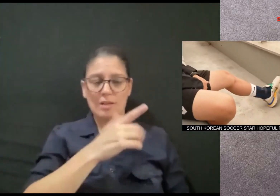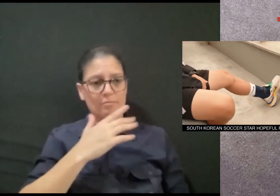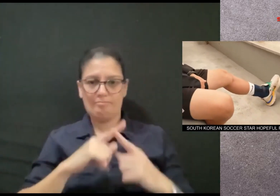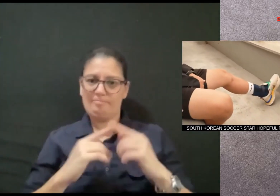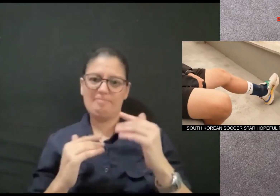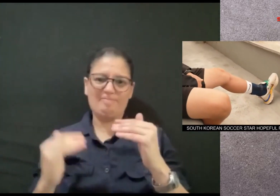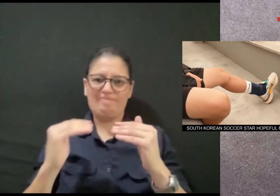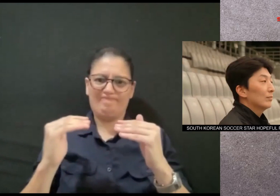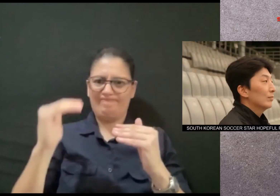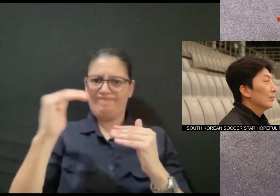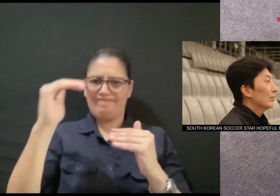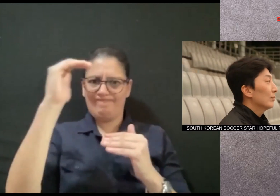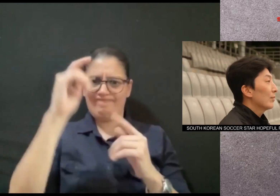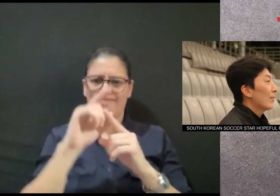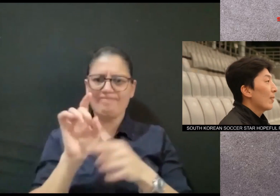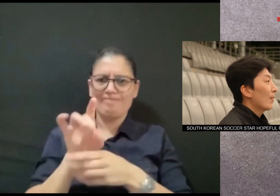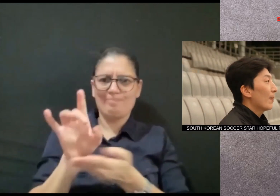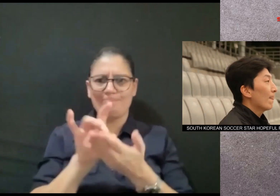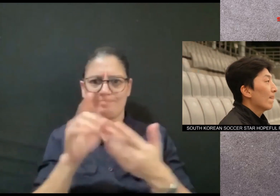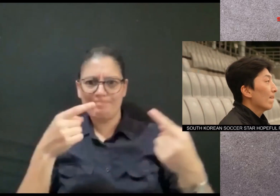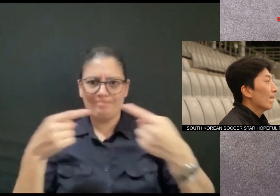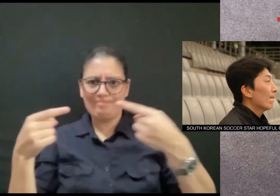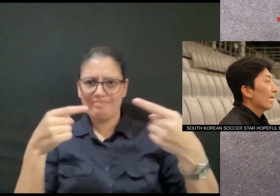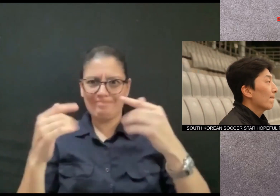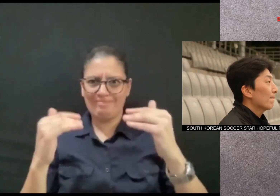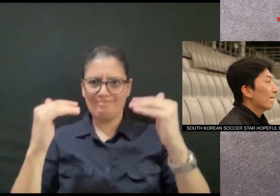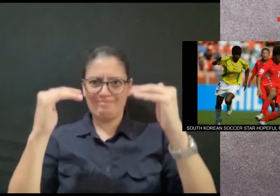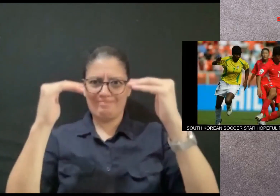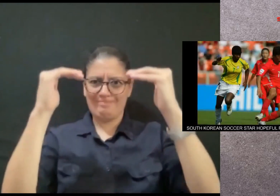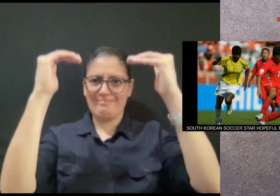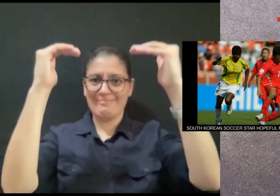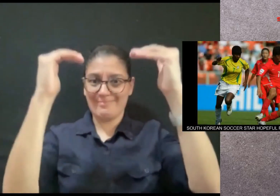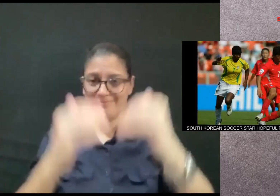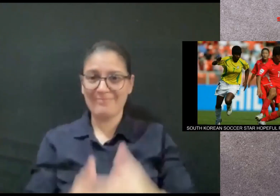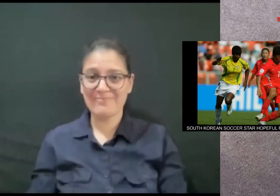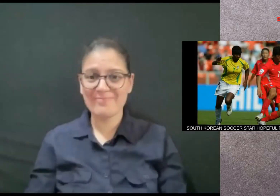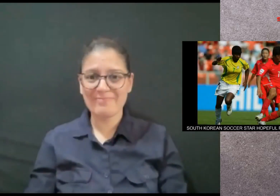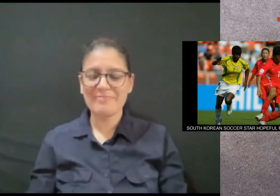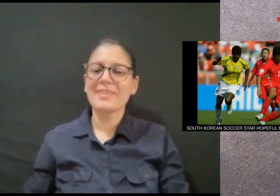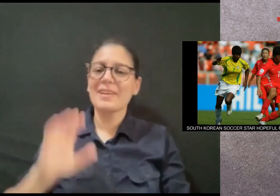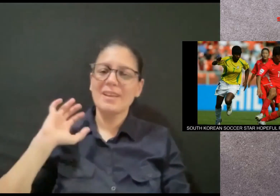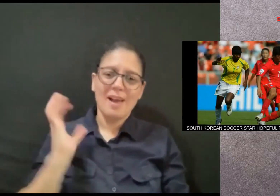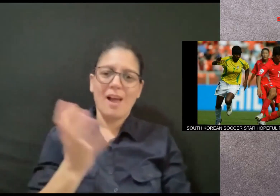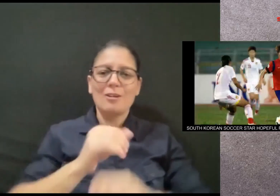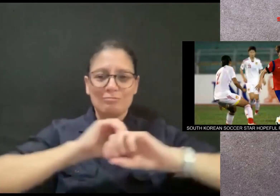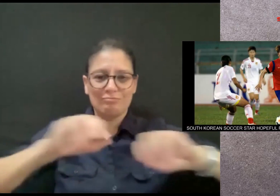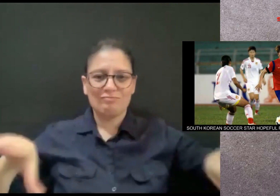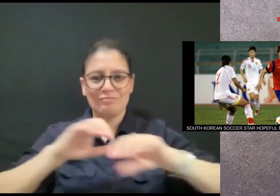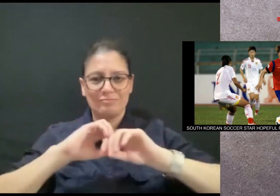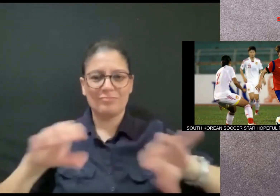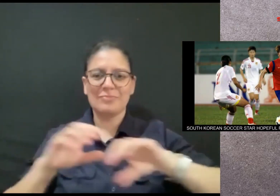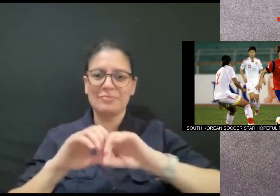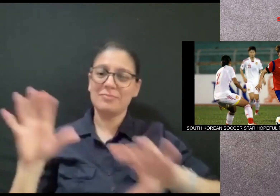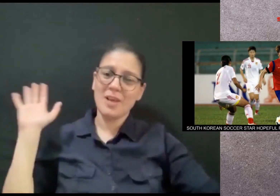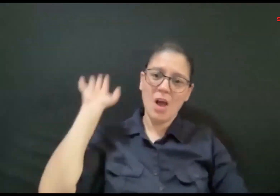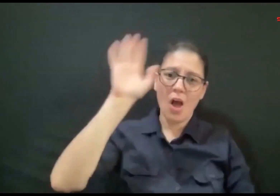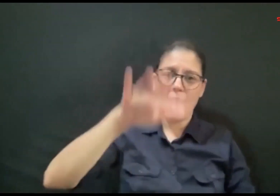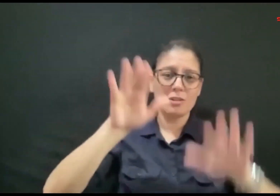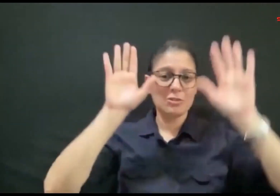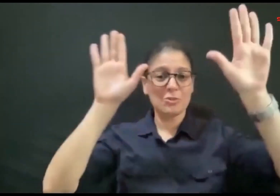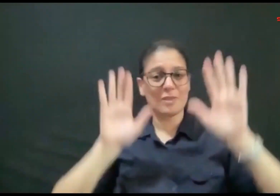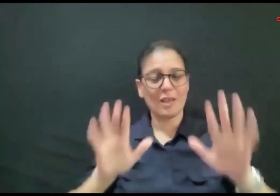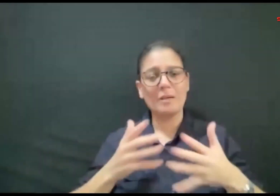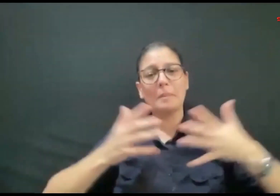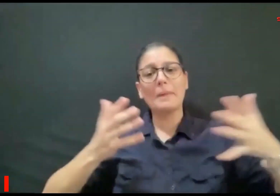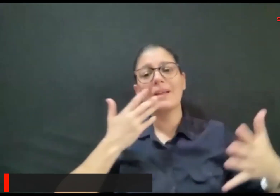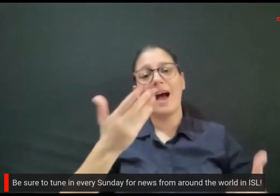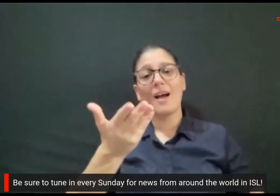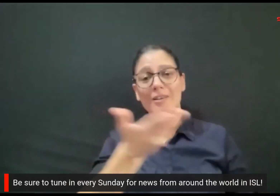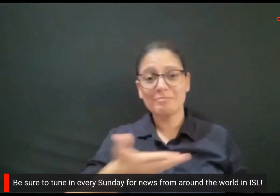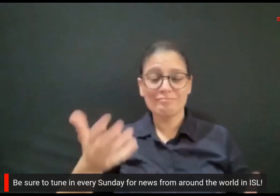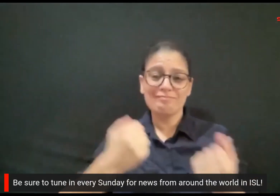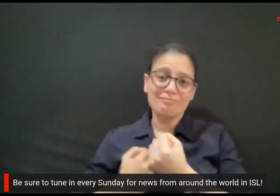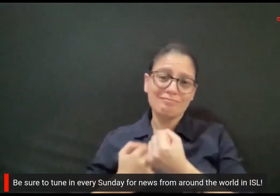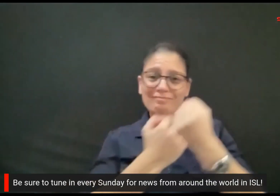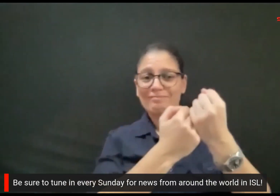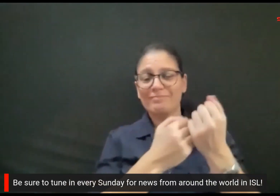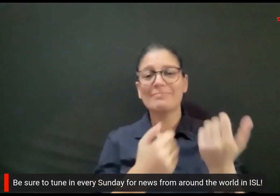Sign1News will be broadcasting international news updates in ISL every Sunday a big thank